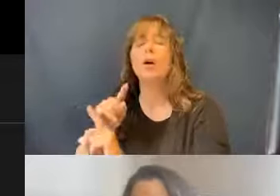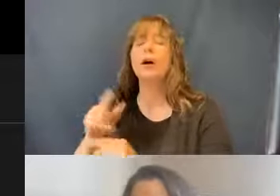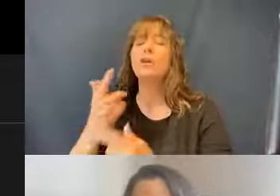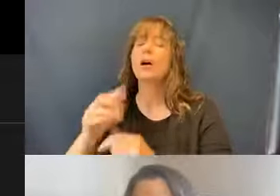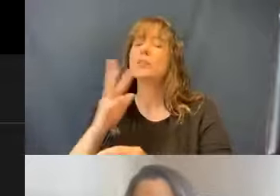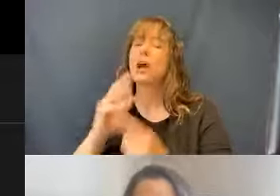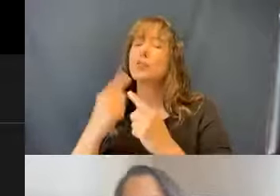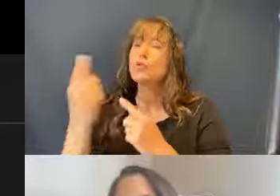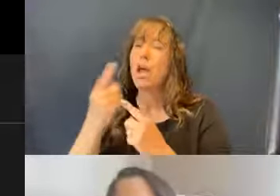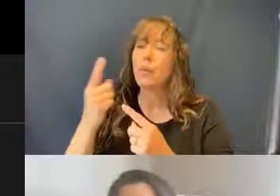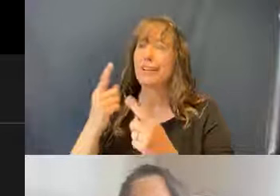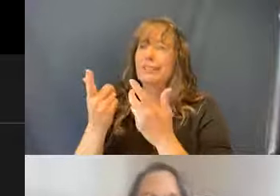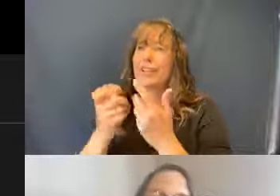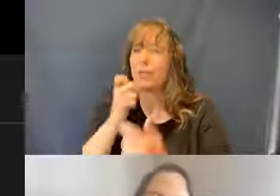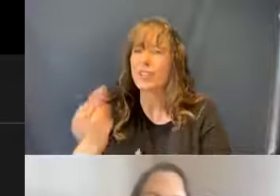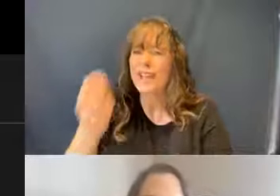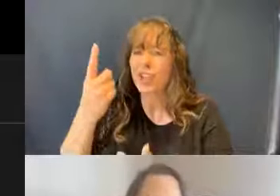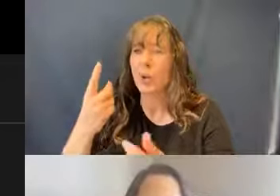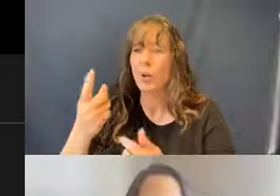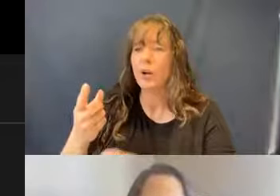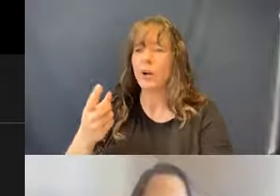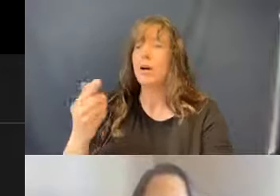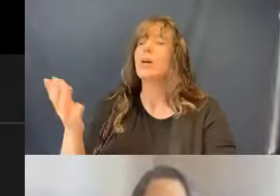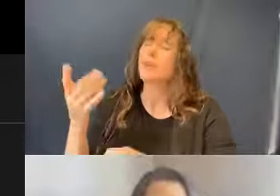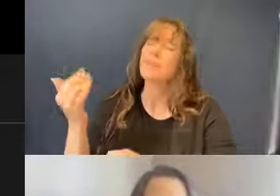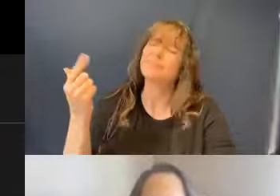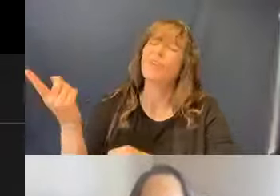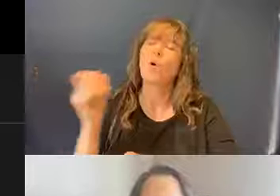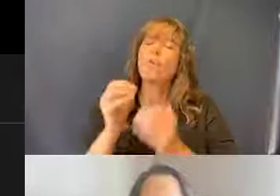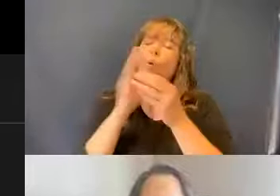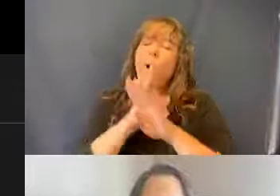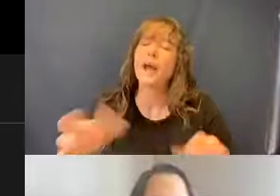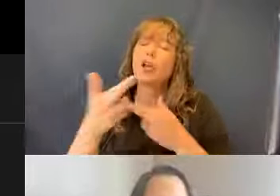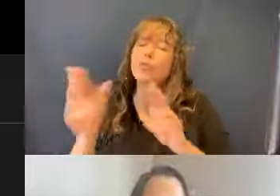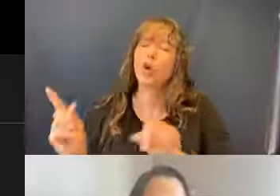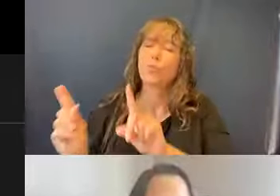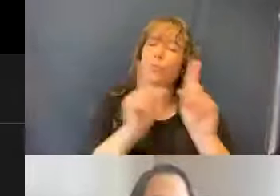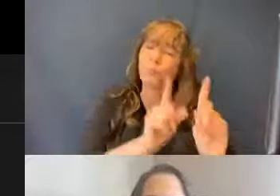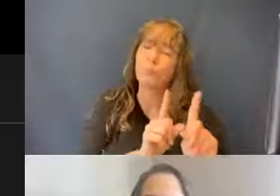understanding you. Pull them into a quieter room. And I mentioned this already. The emotions